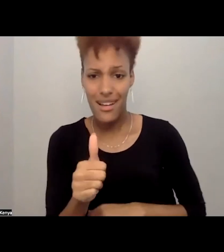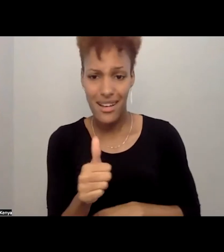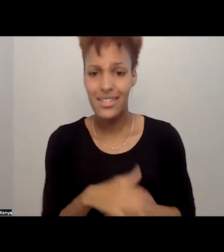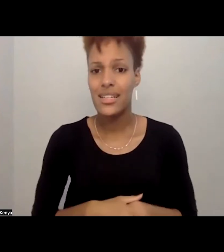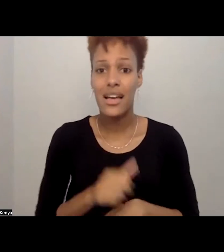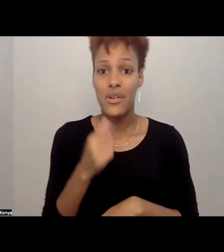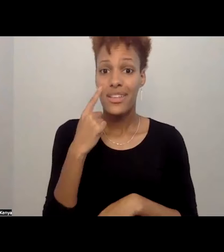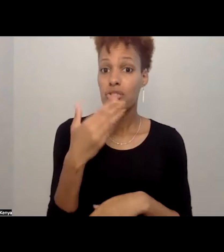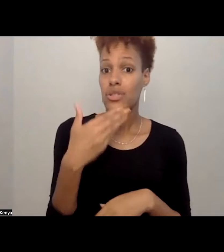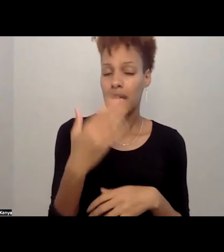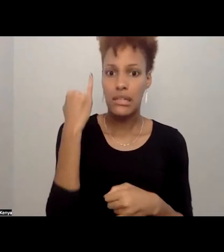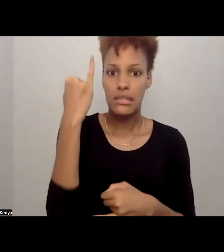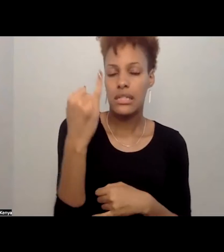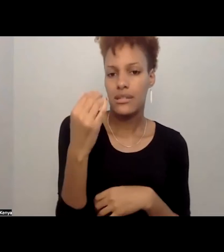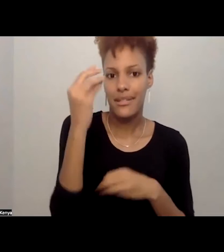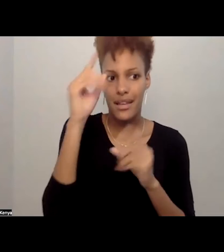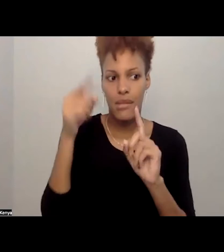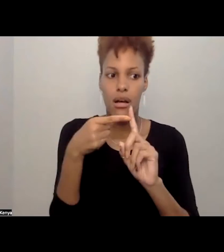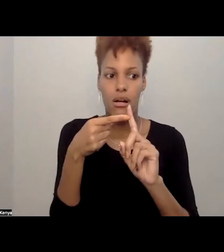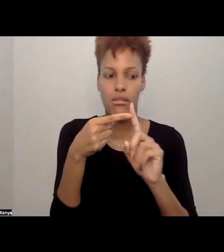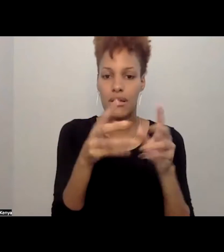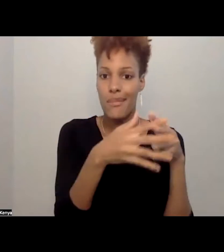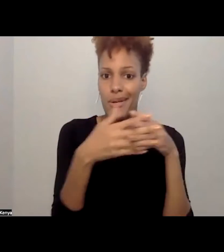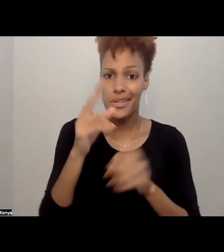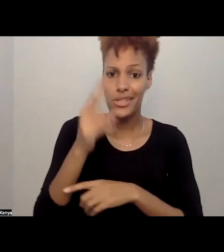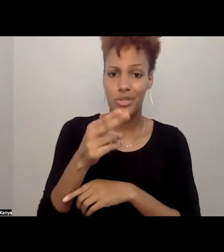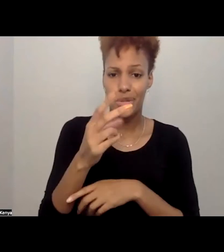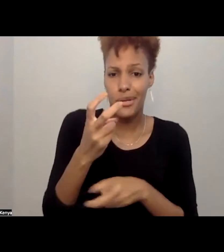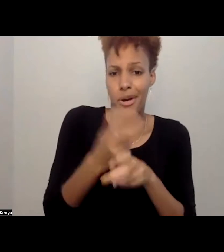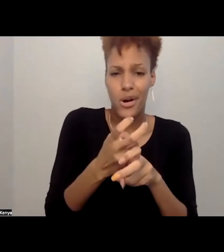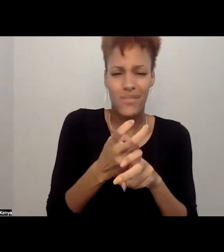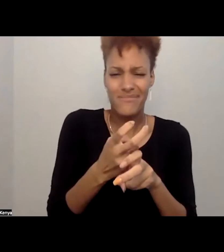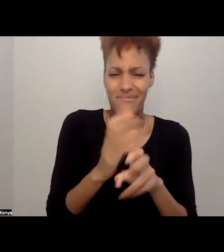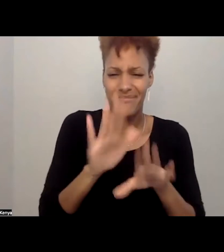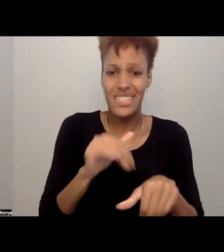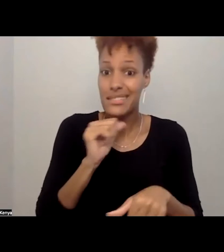idea for us to consider the history of some of these more contentious issues difficult,